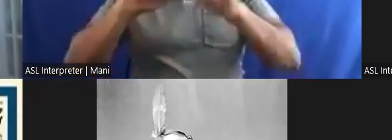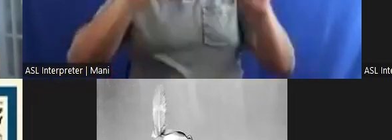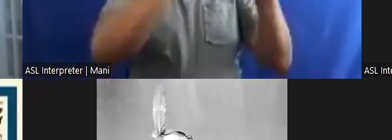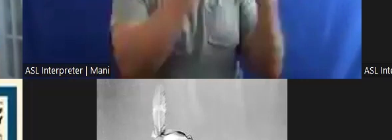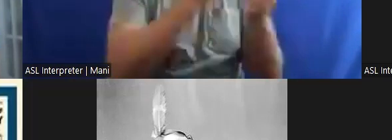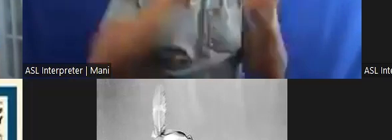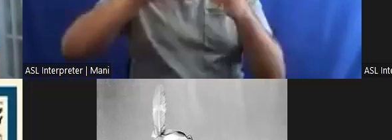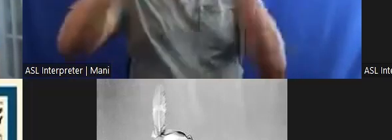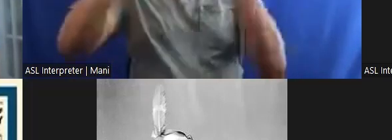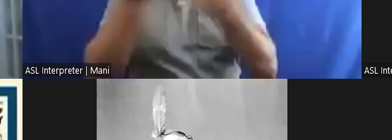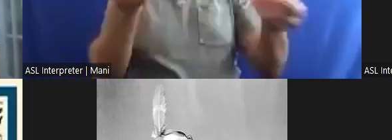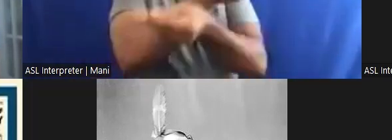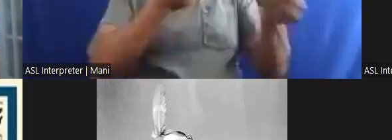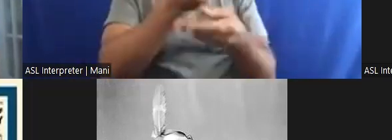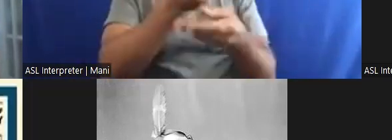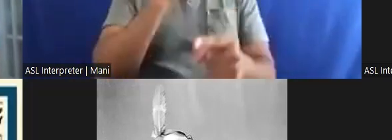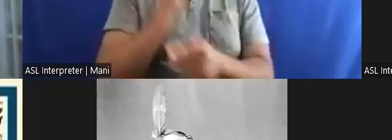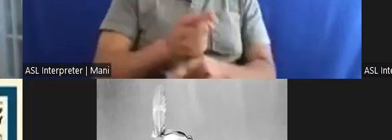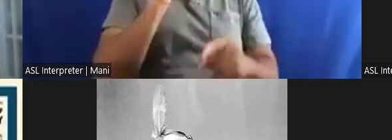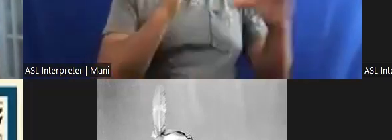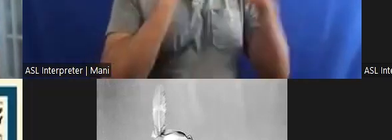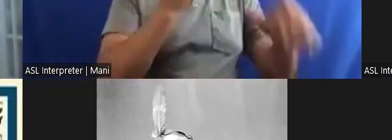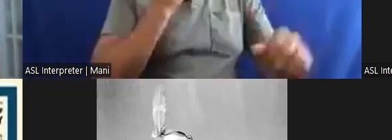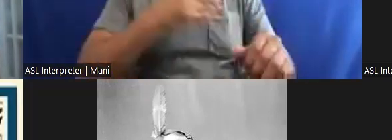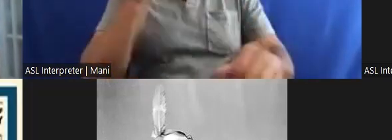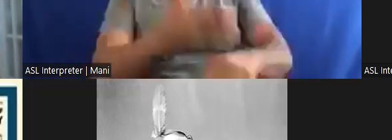that we offer as a state that we're creating barriers